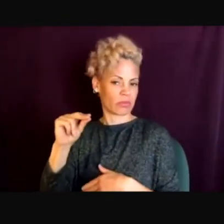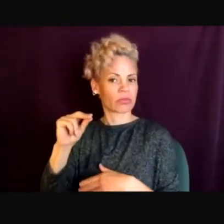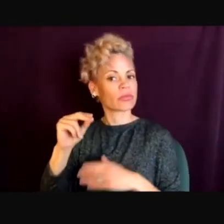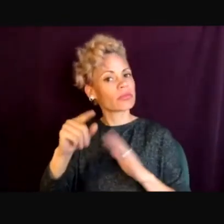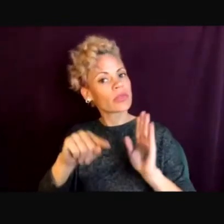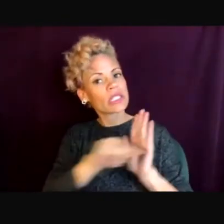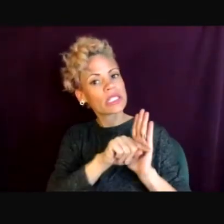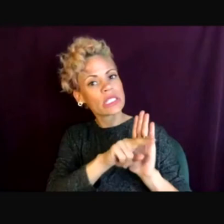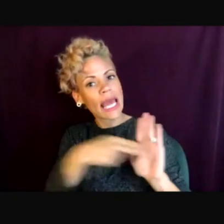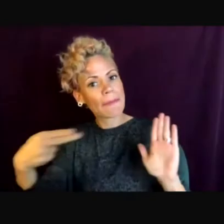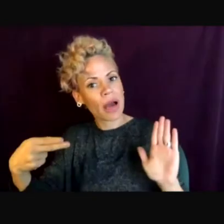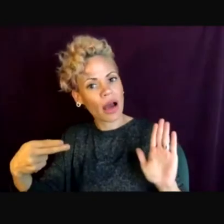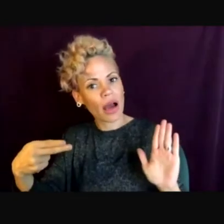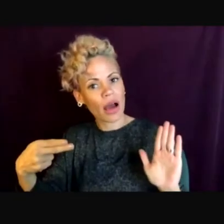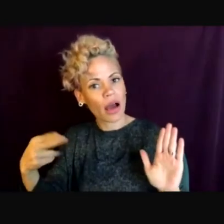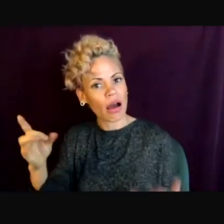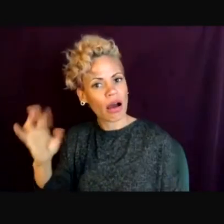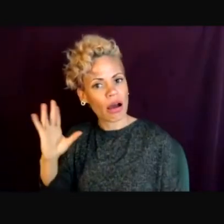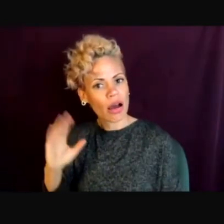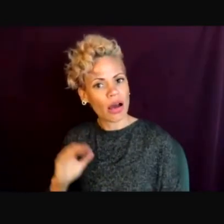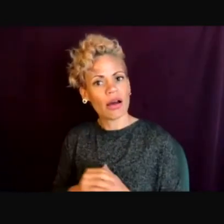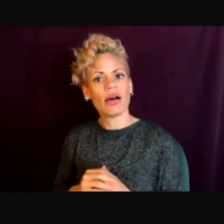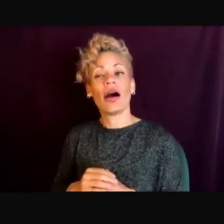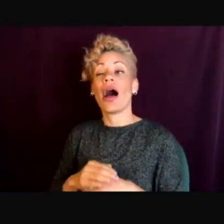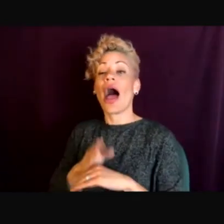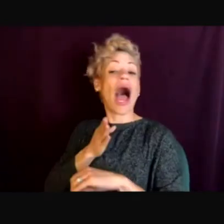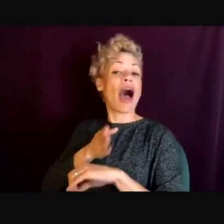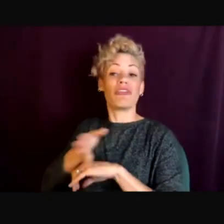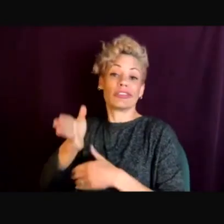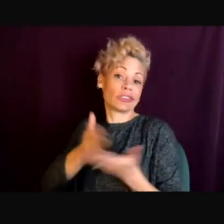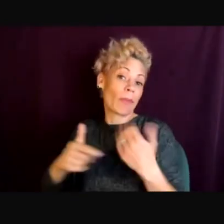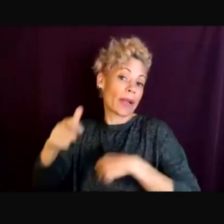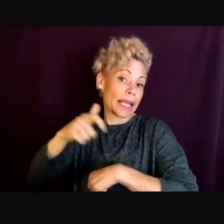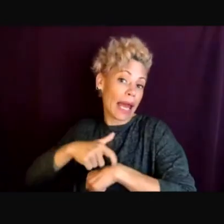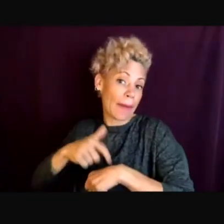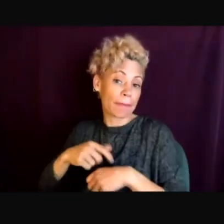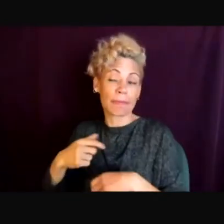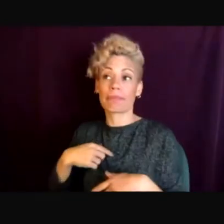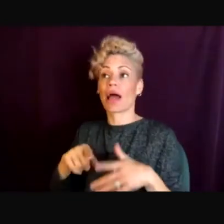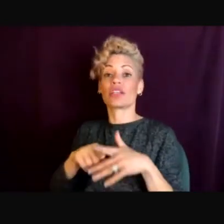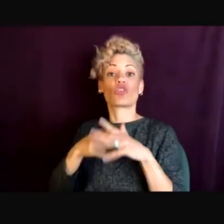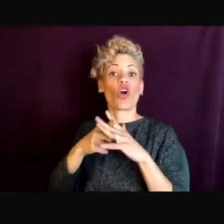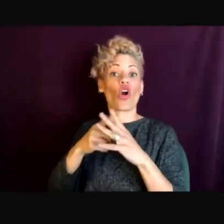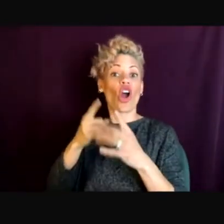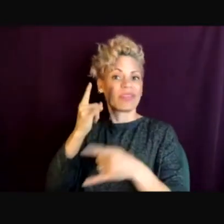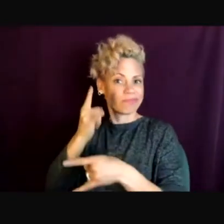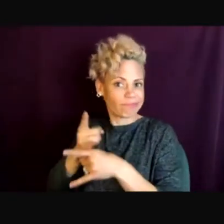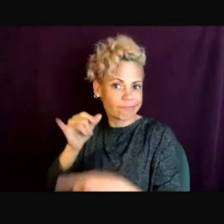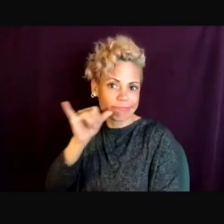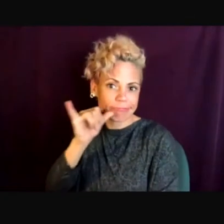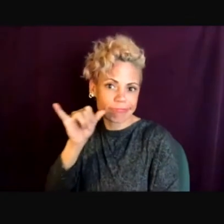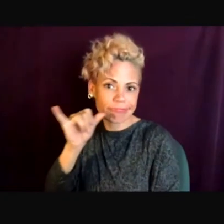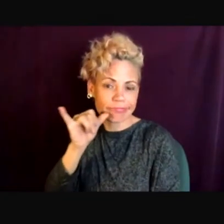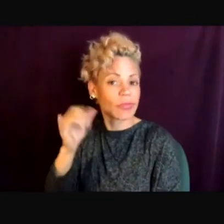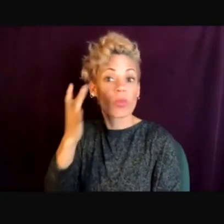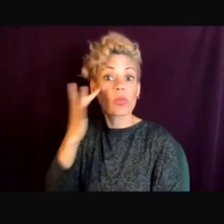And so after a bit, I started drinking because I felt that everything I had ever loved in my life,